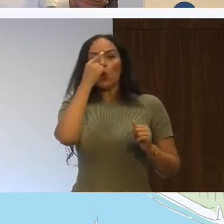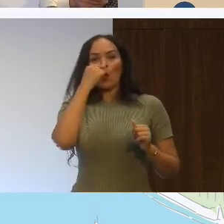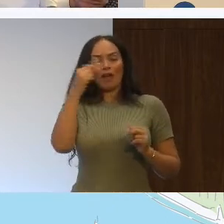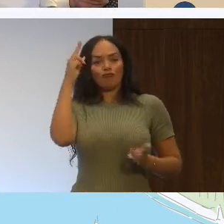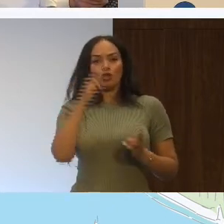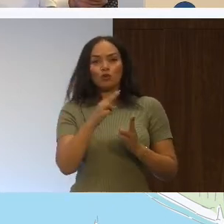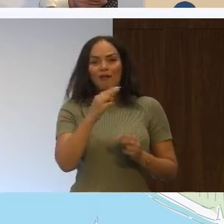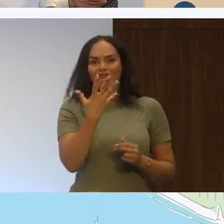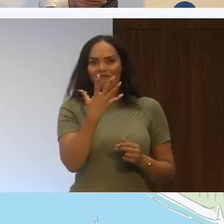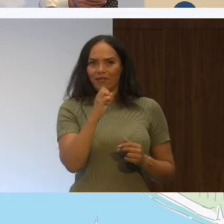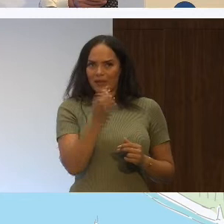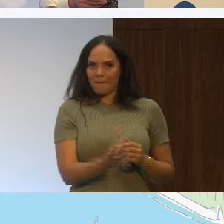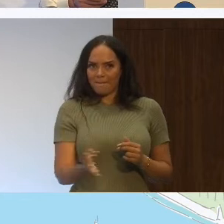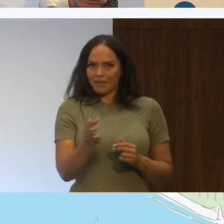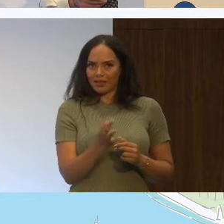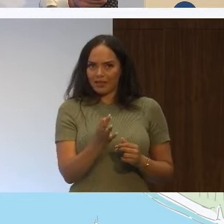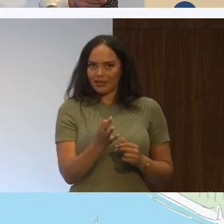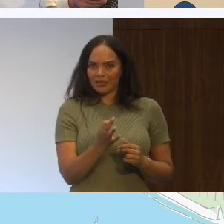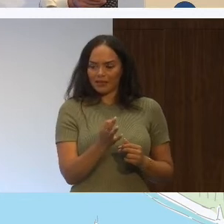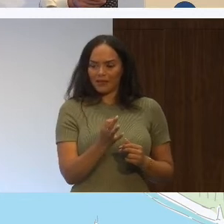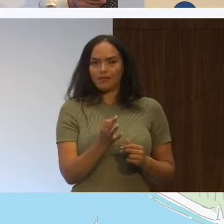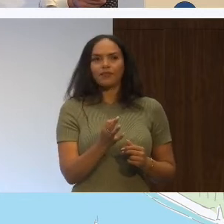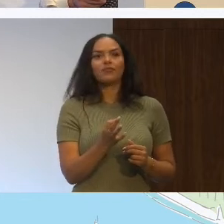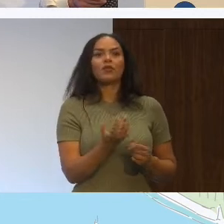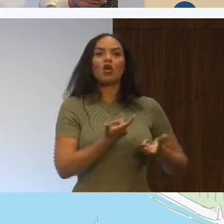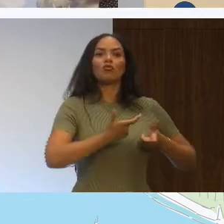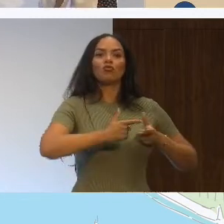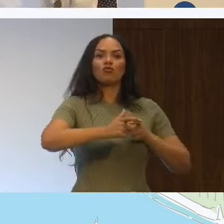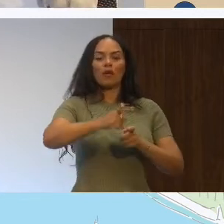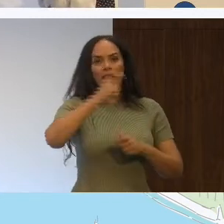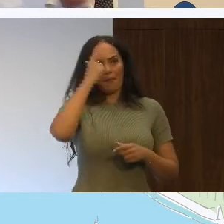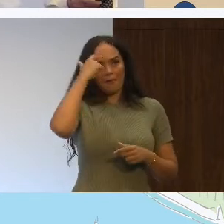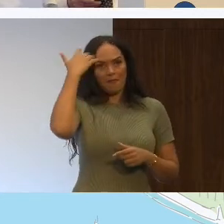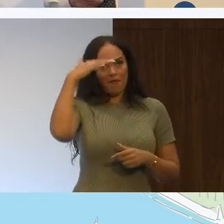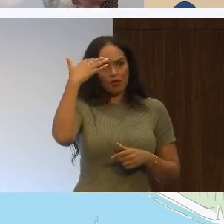And if you have chronic migraine, a similar number of people get better.